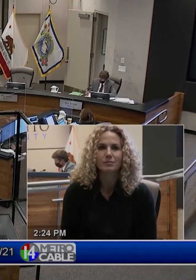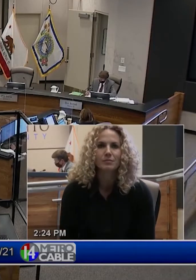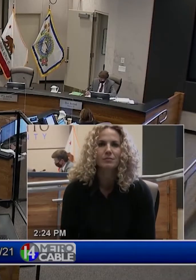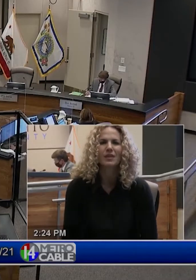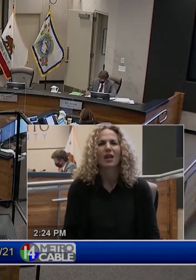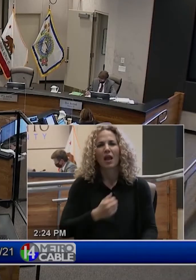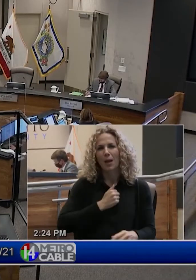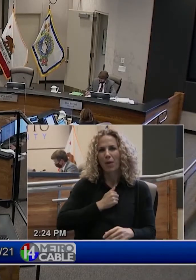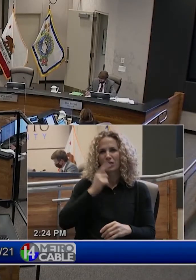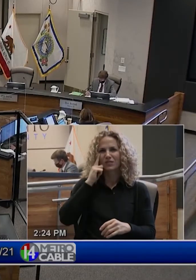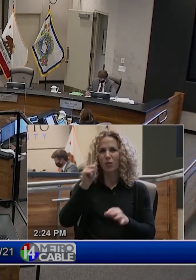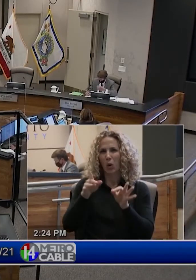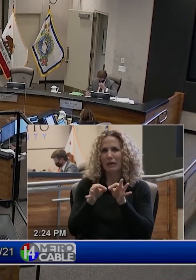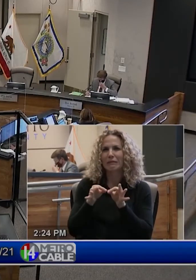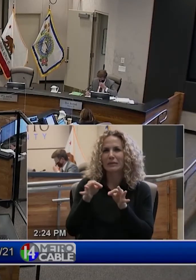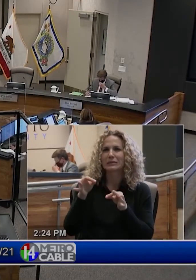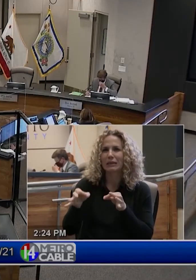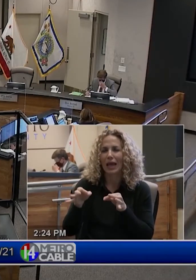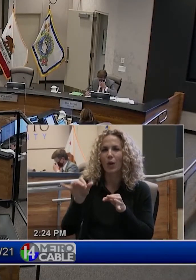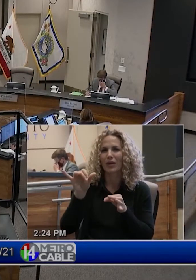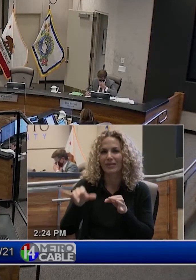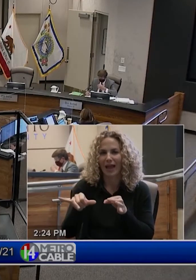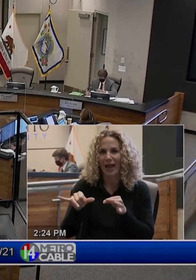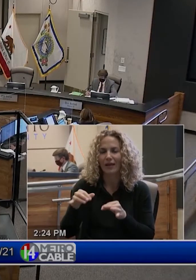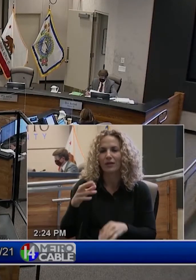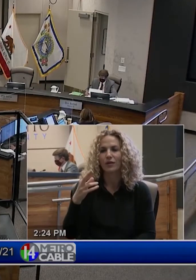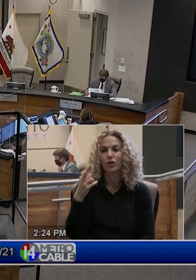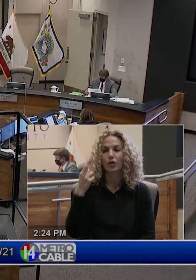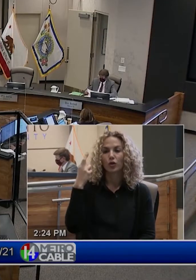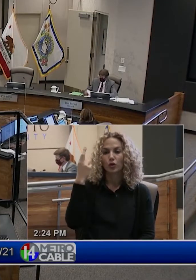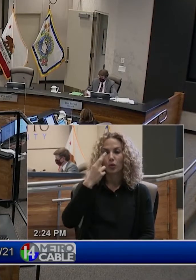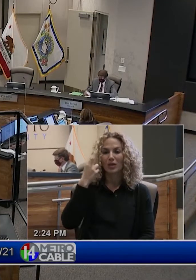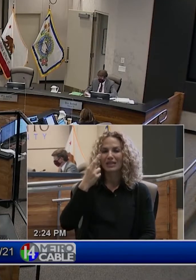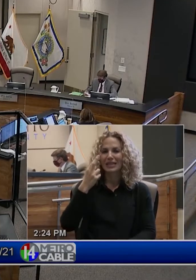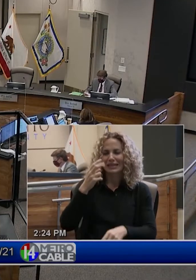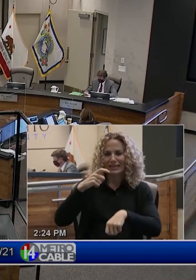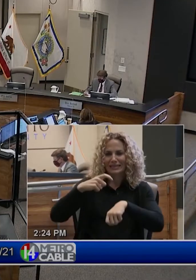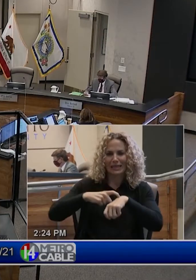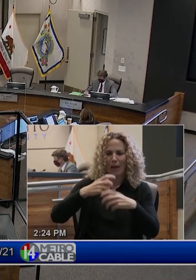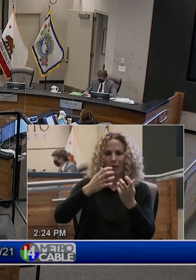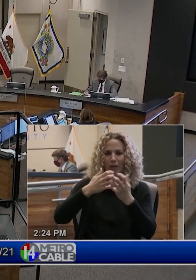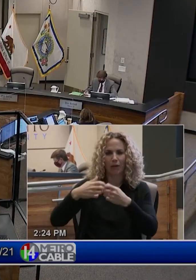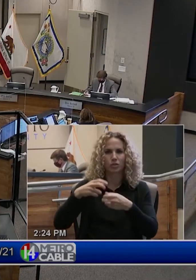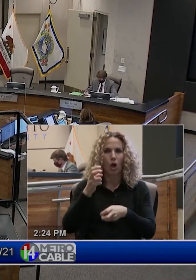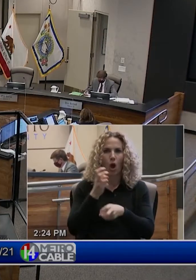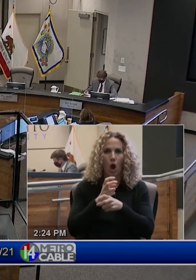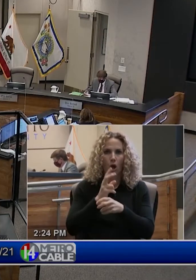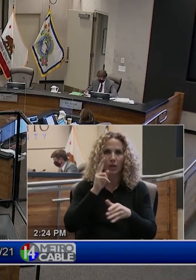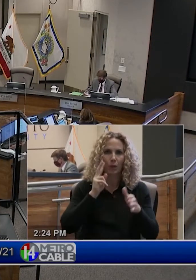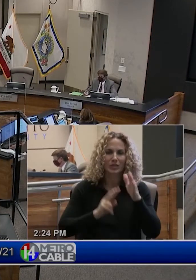SO THERE IS IS A FALL PIER. >> APOLOGIES ON DELAY. APOLOGIES ON DELAY. THE REASON THE TIMING IS HARD TO THE REASON THE TIMING IS HARD TO PREDICT THE COUNTY IS FIRST TO